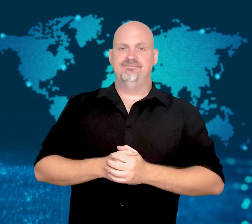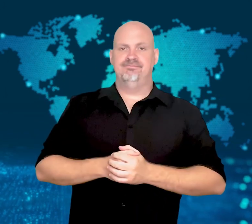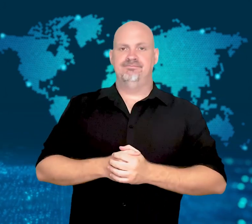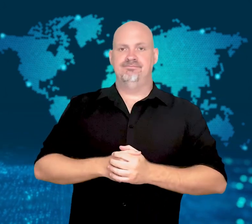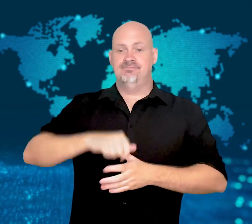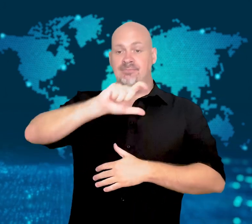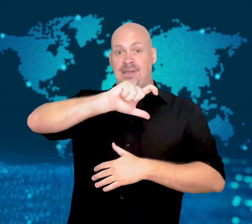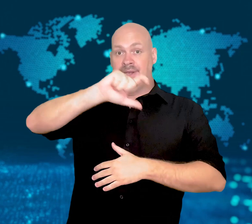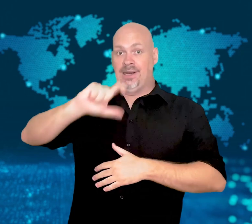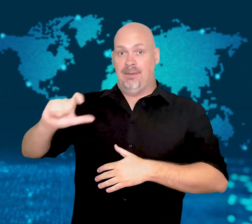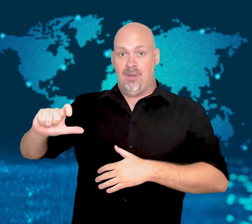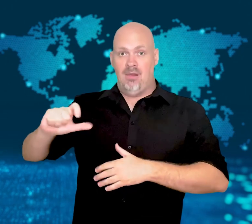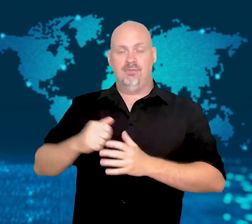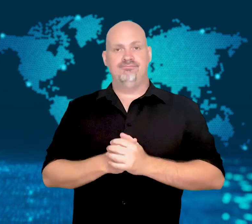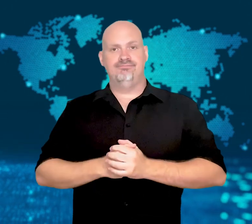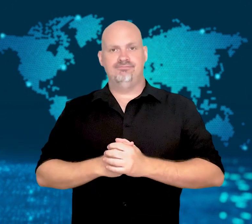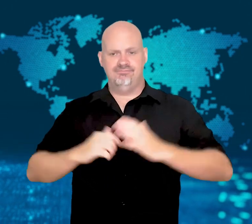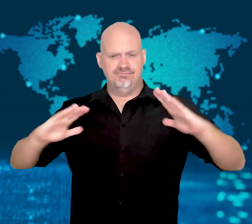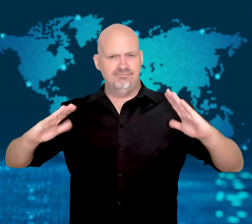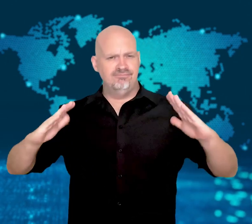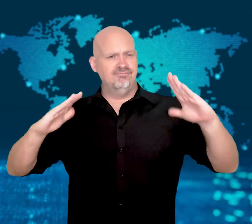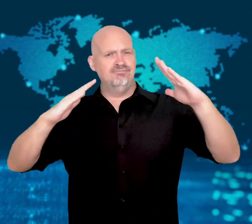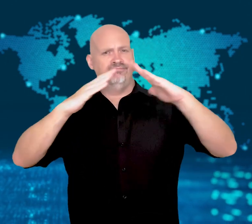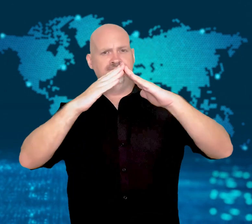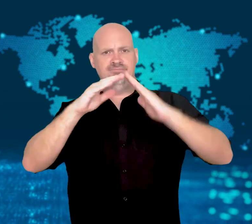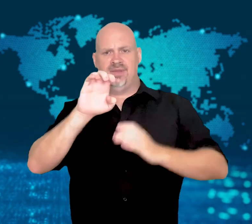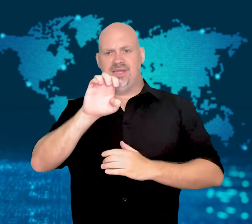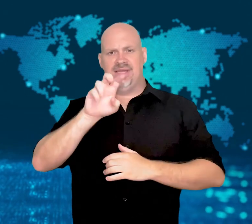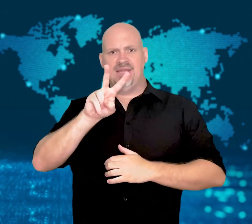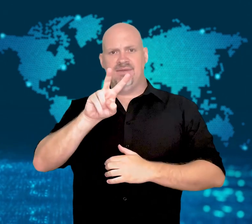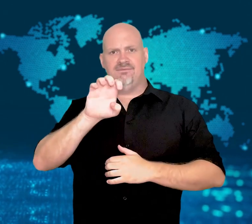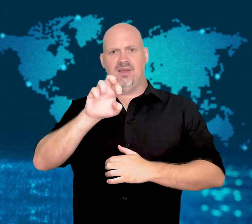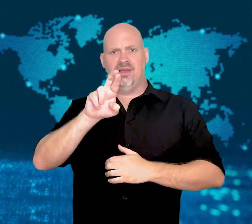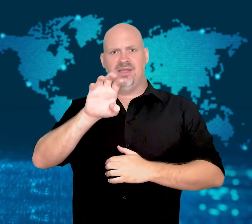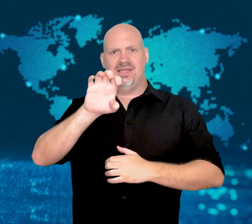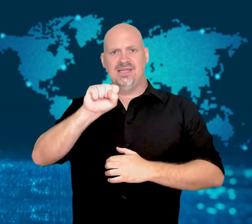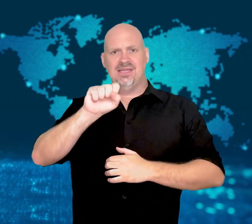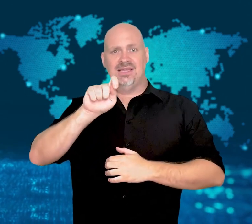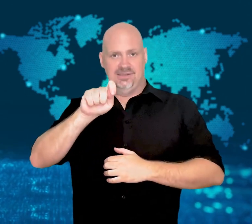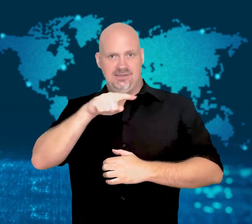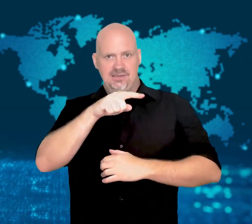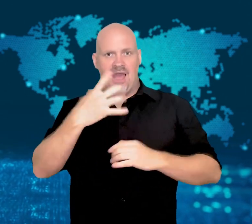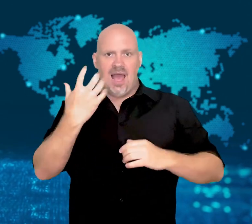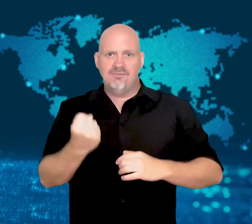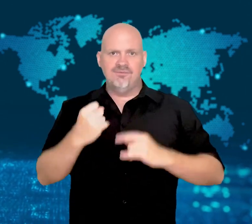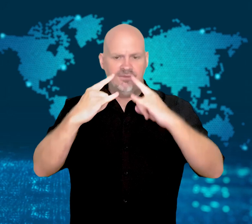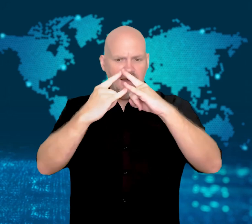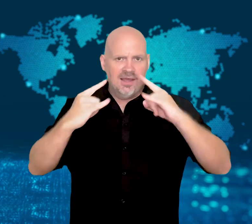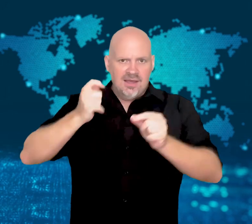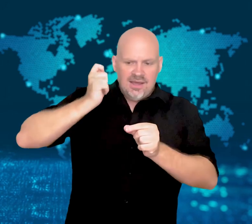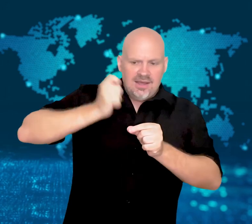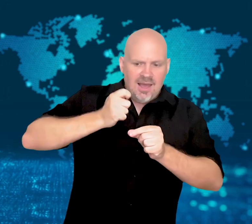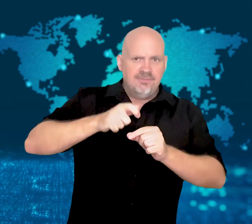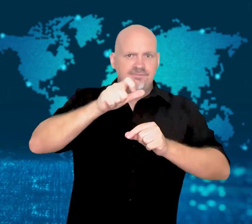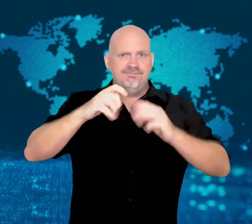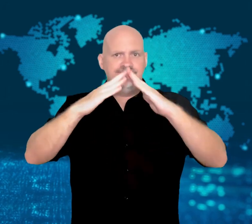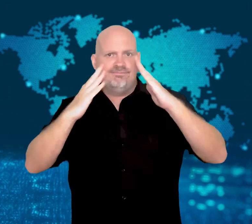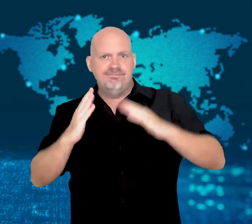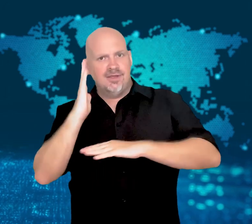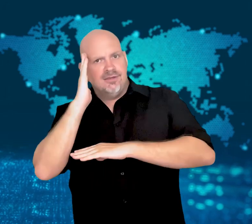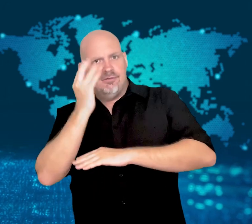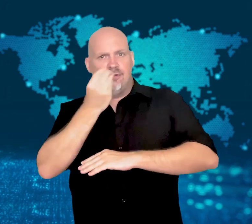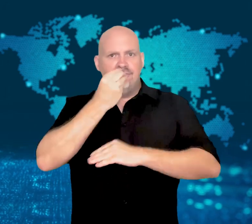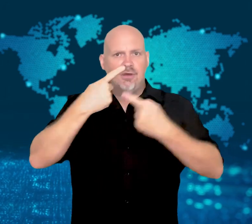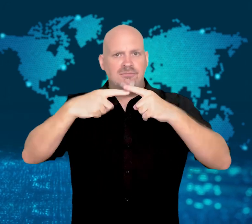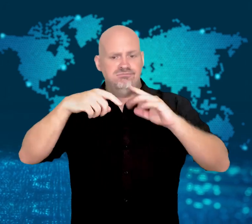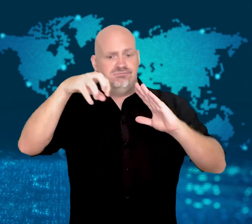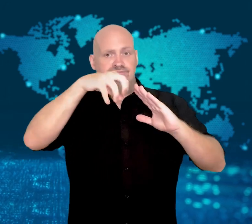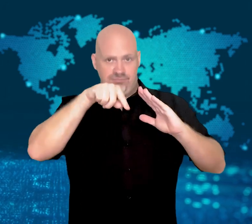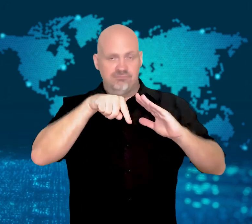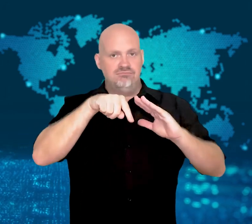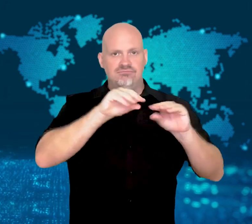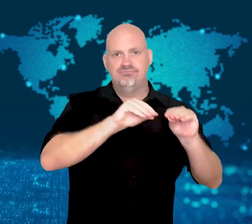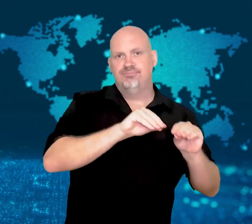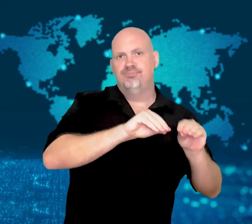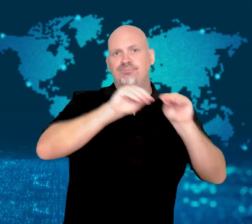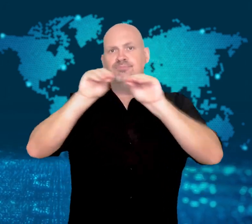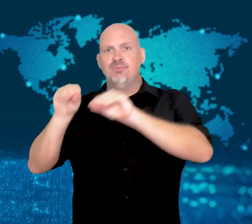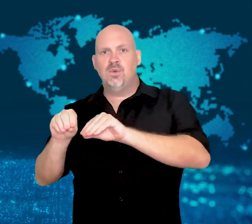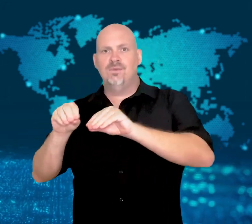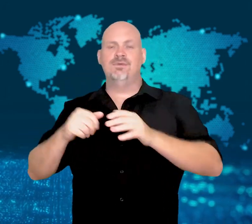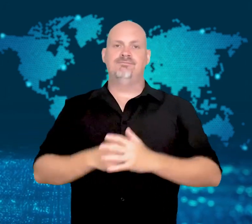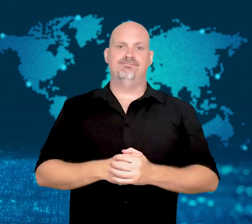Moving Everest base camp.